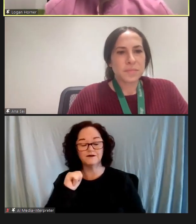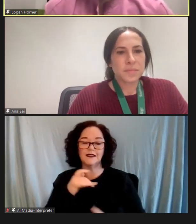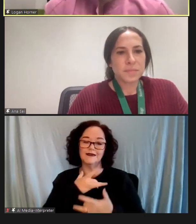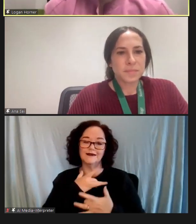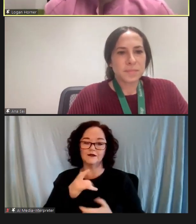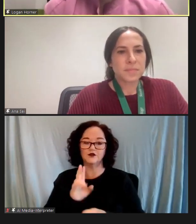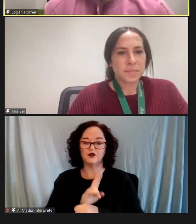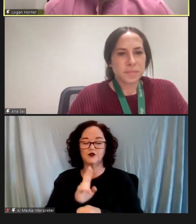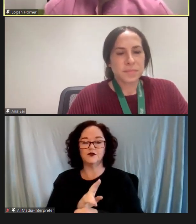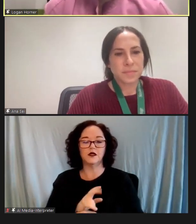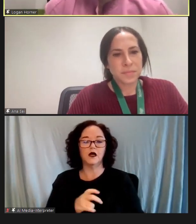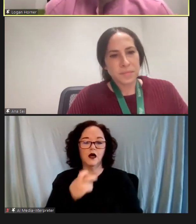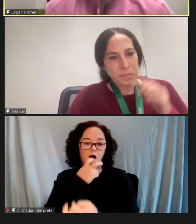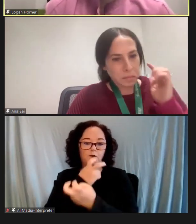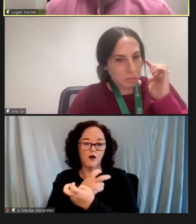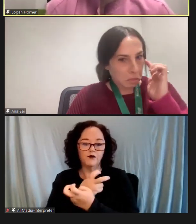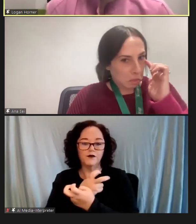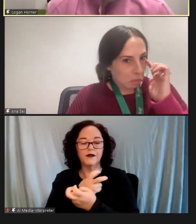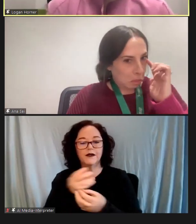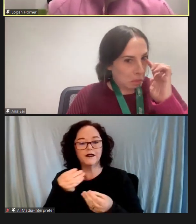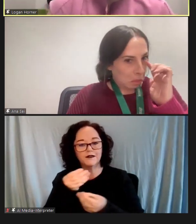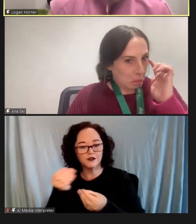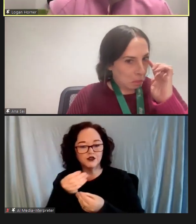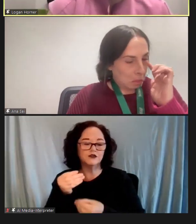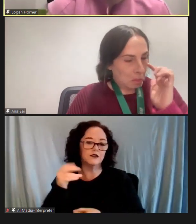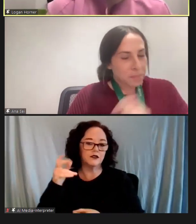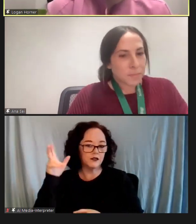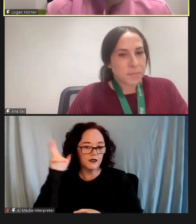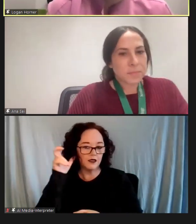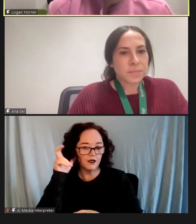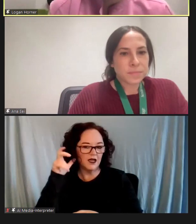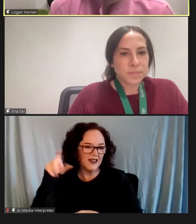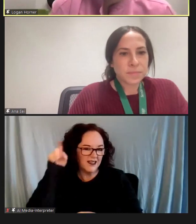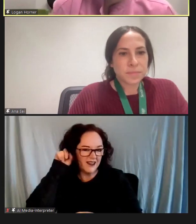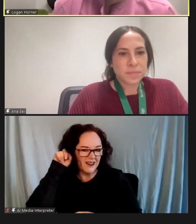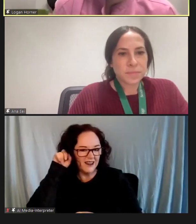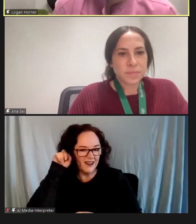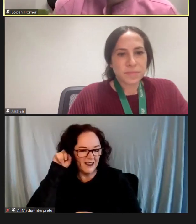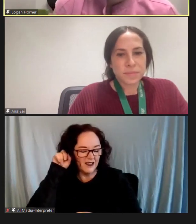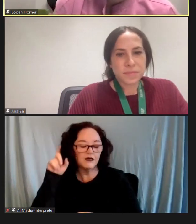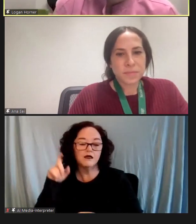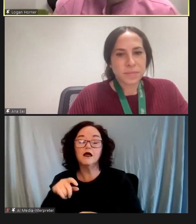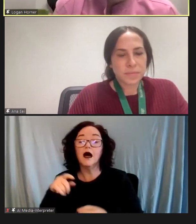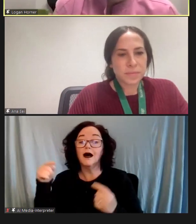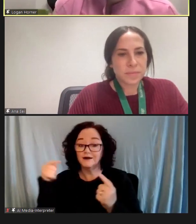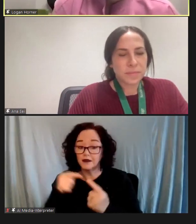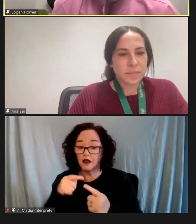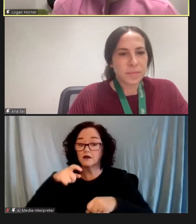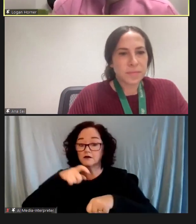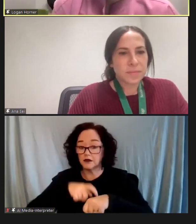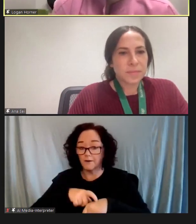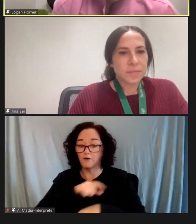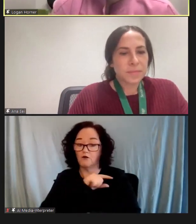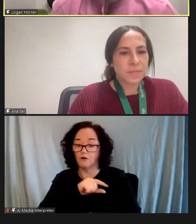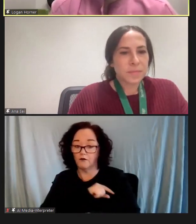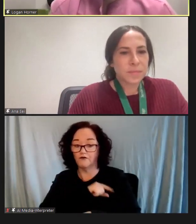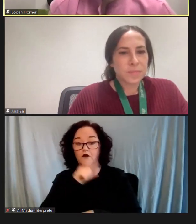aid on a soft band until they qualify to